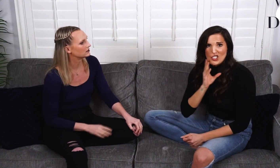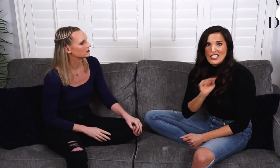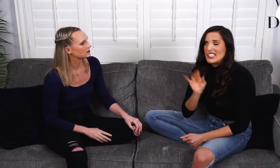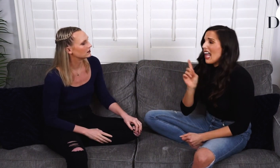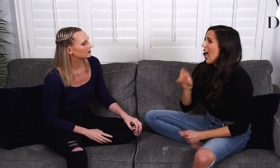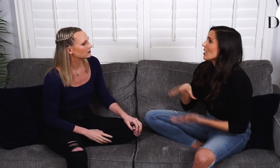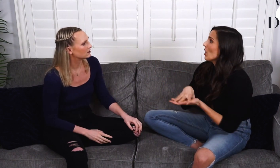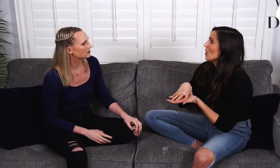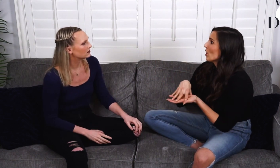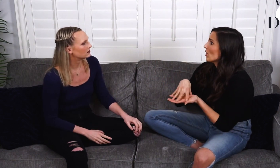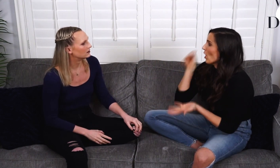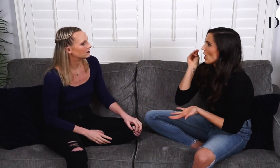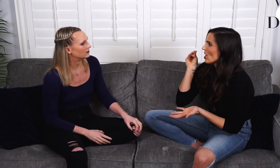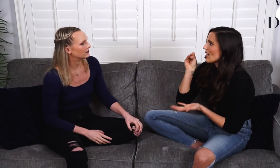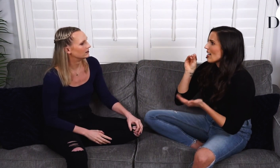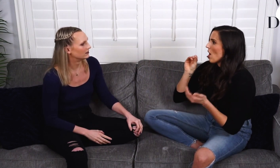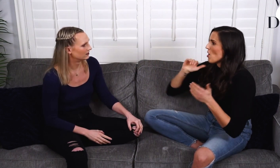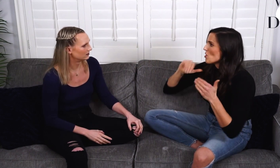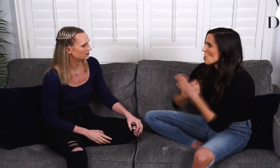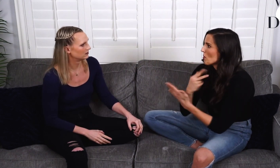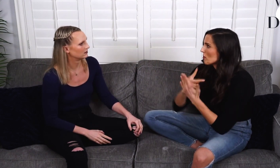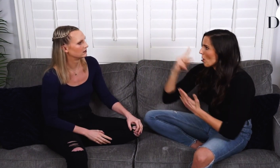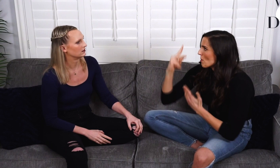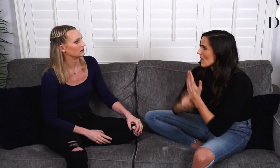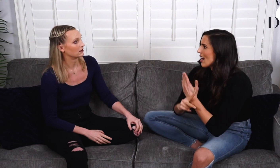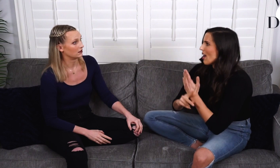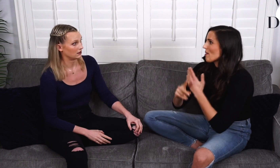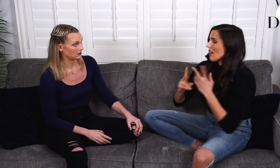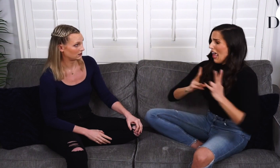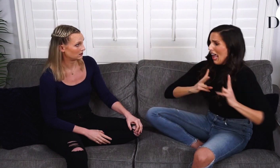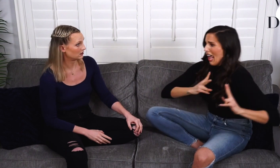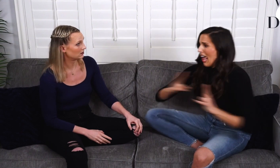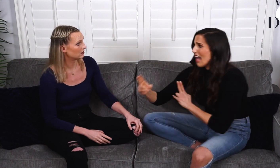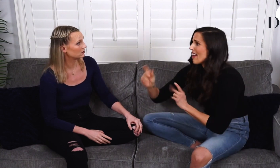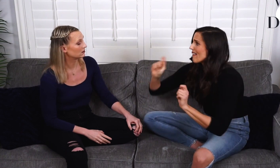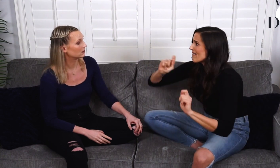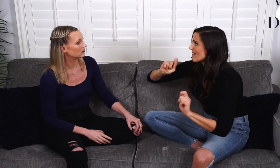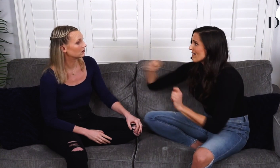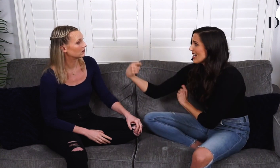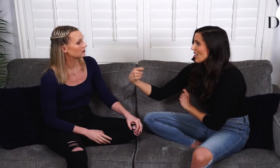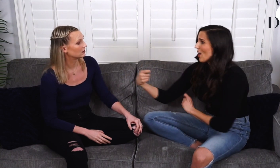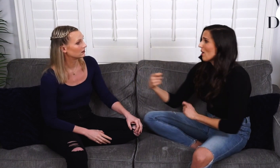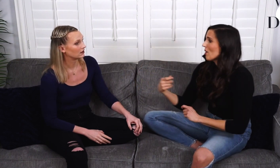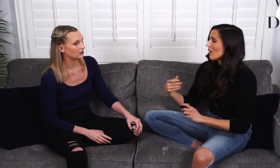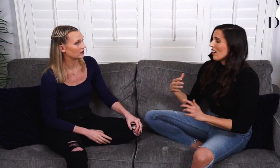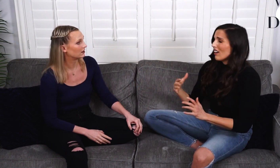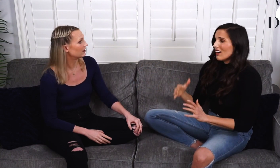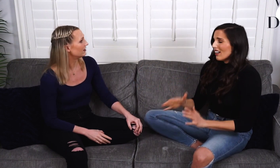been very interesting and we had to learn a whole new program of how to edit all the footage and